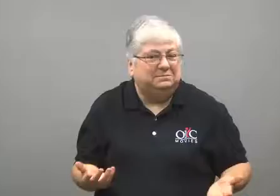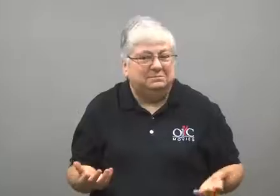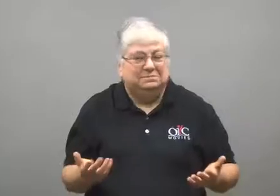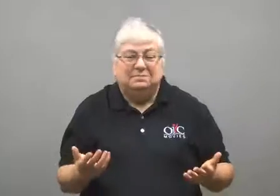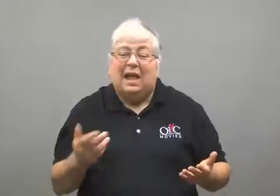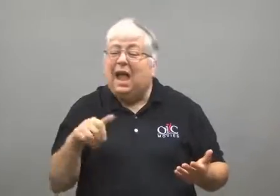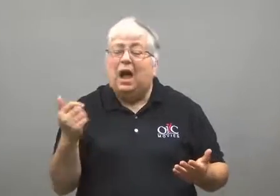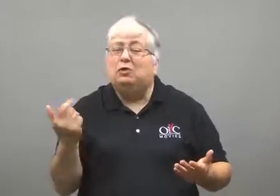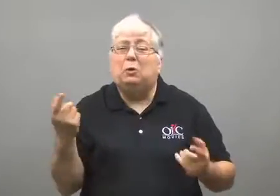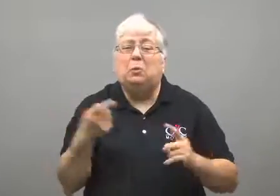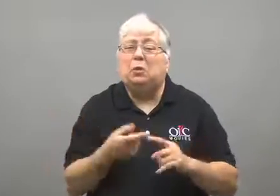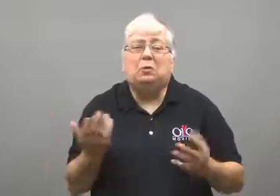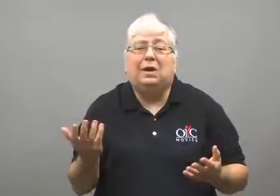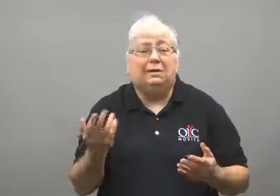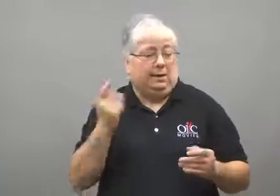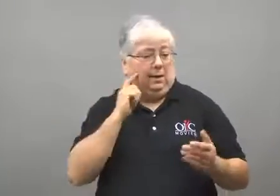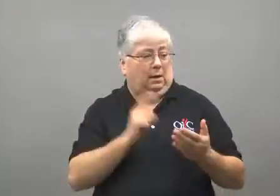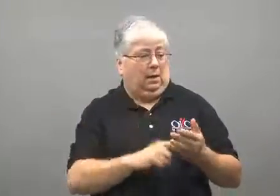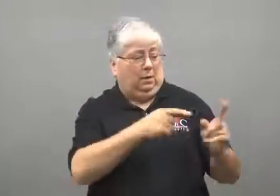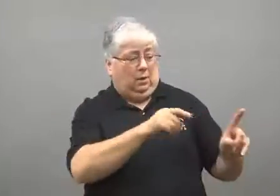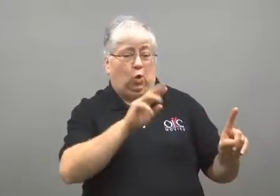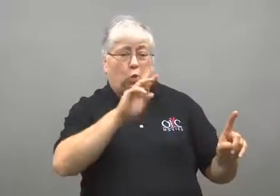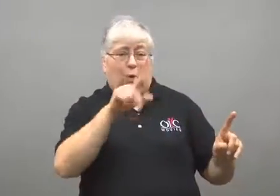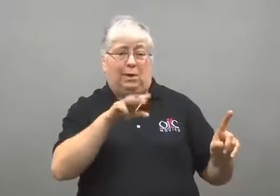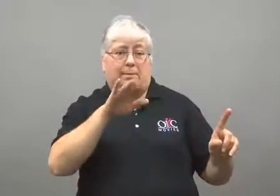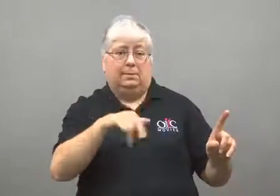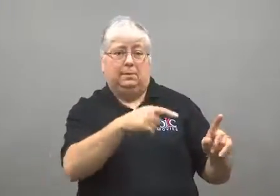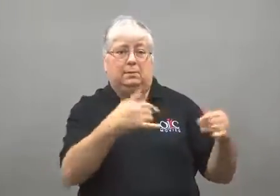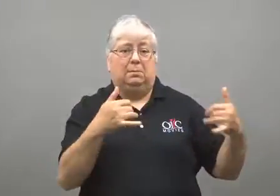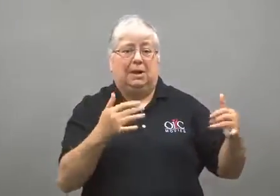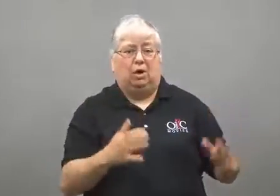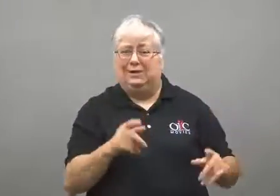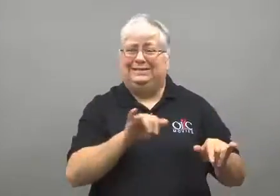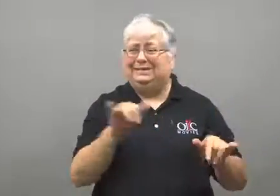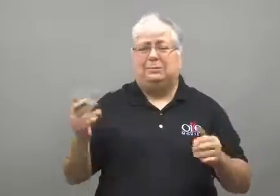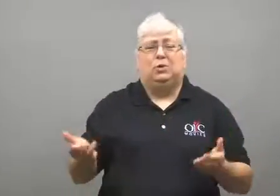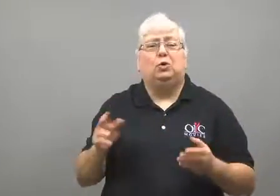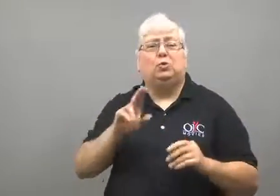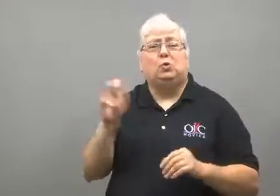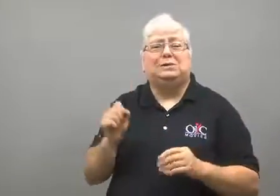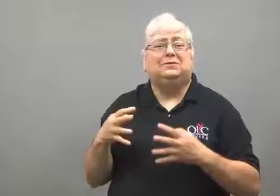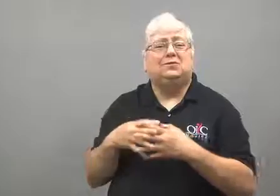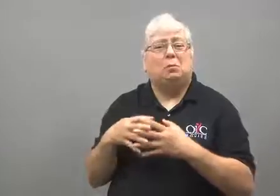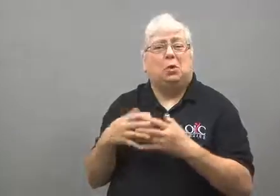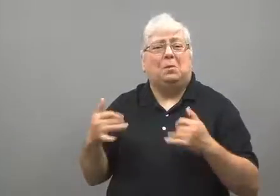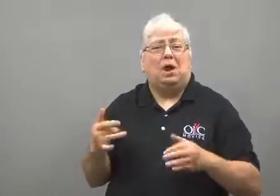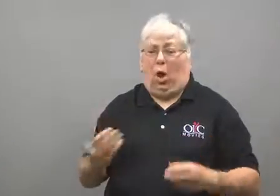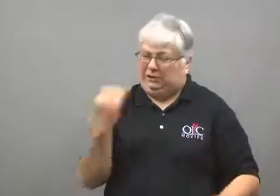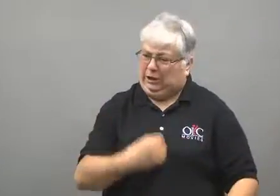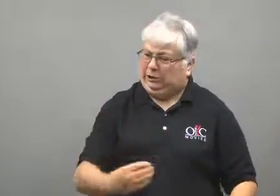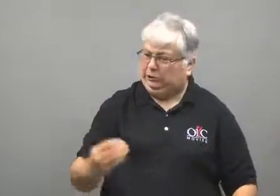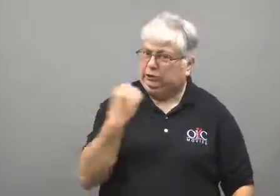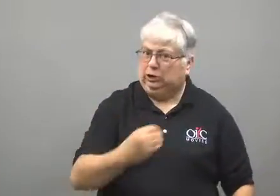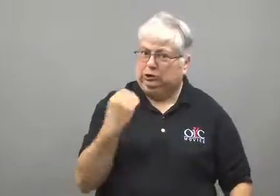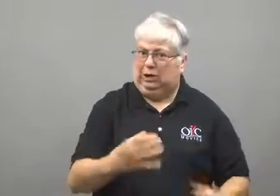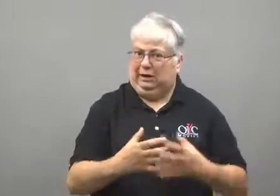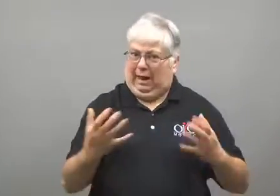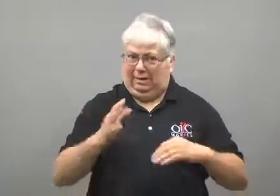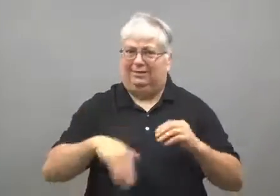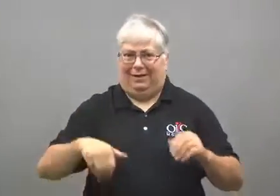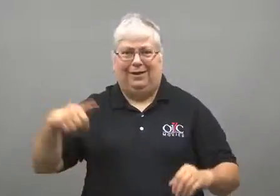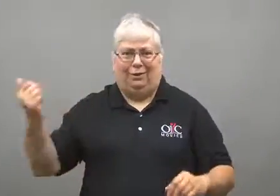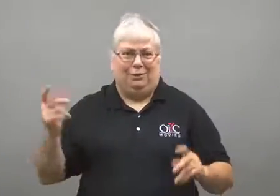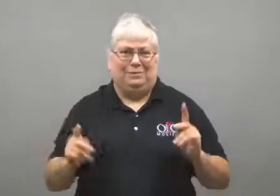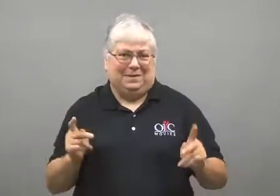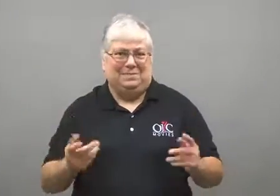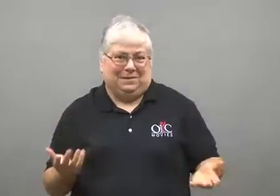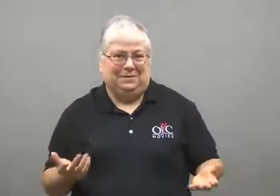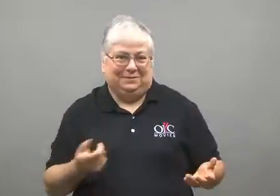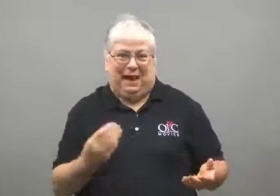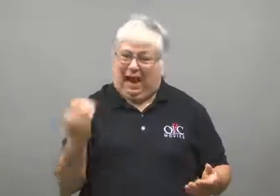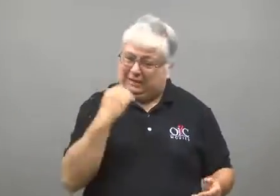Also, rugby players, like football players in the U.S. eat a lot compared to others.